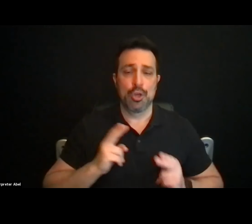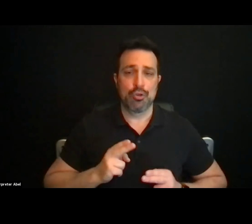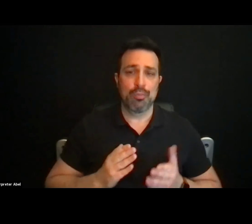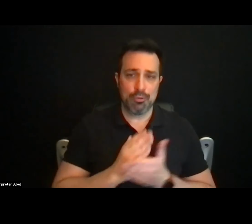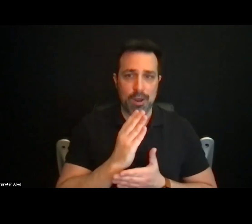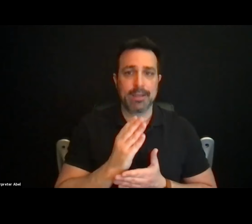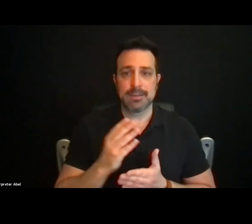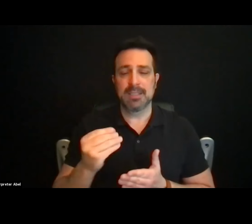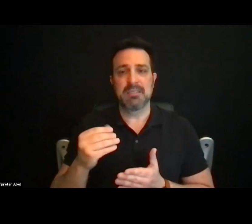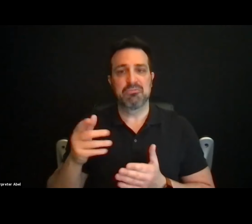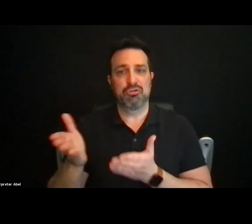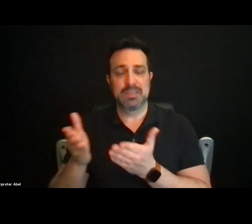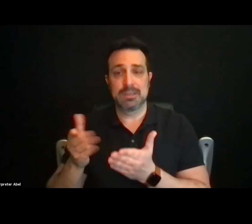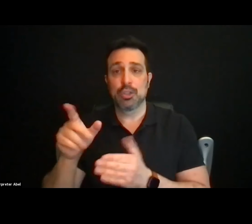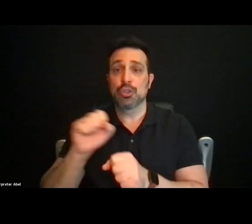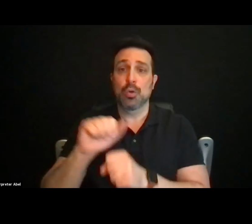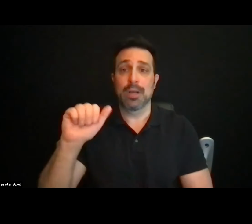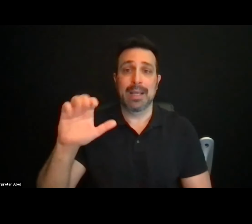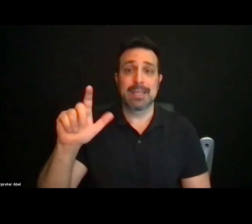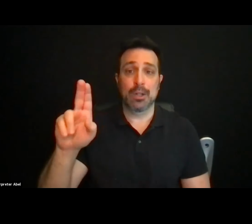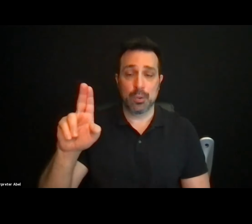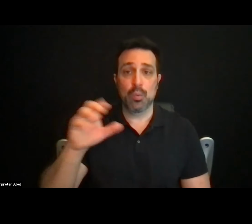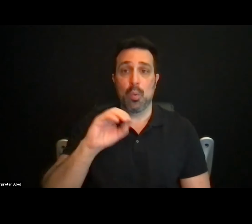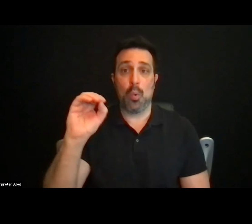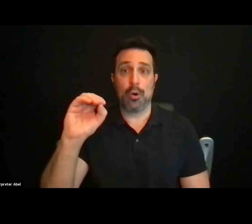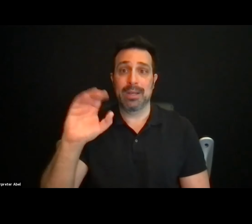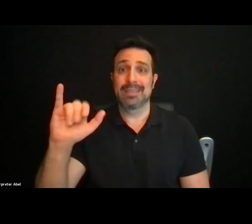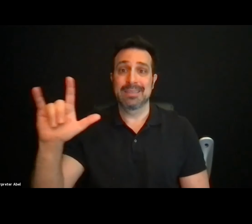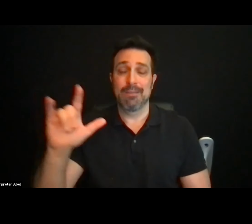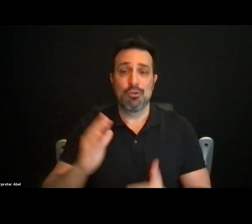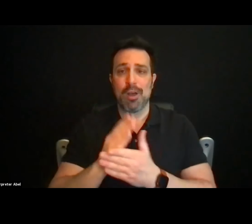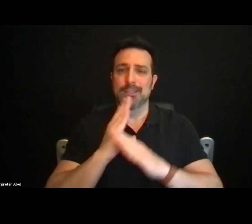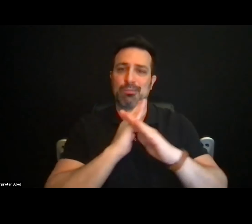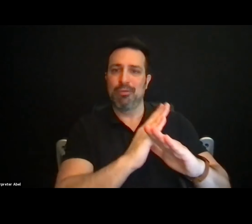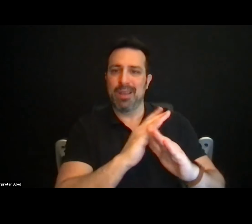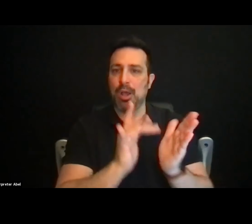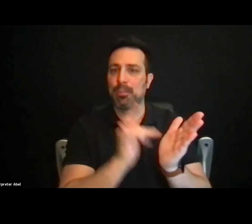space, and technology and is a champion for civil rights as chair of the subcommittee on civil rights and human